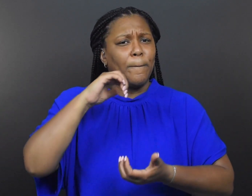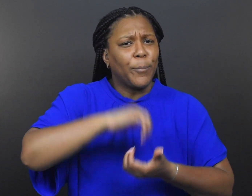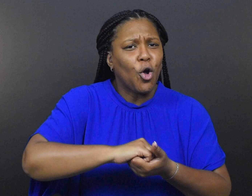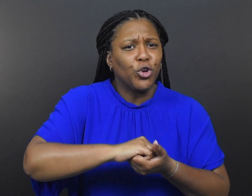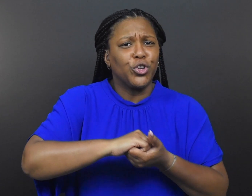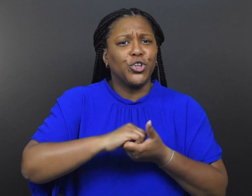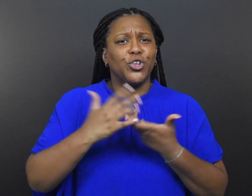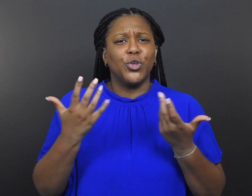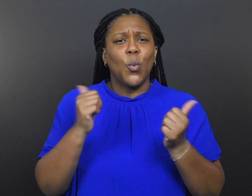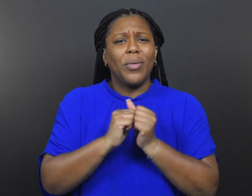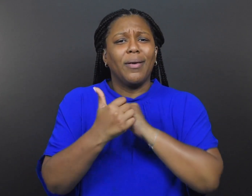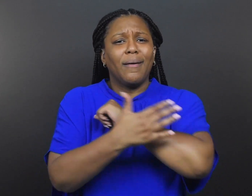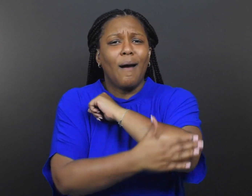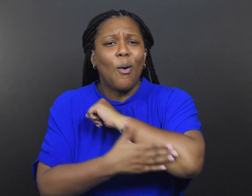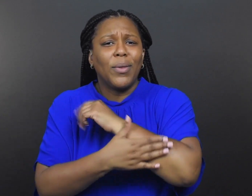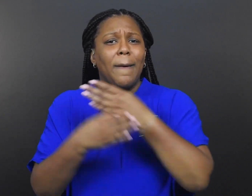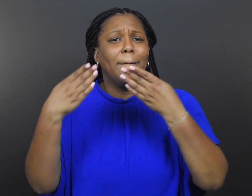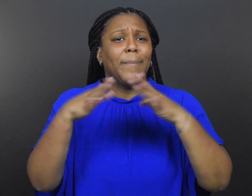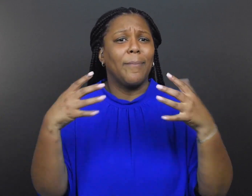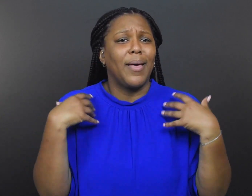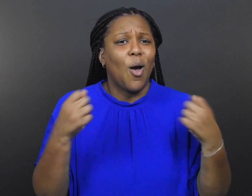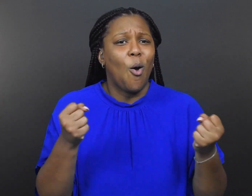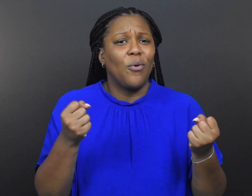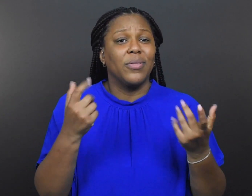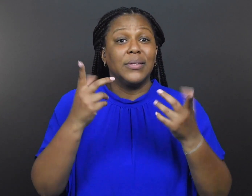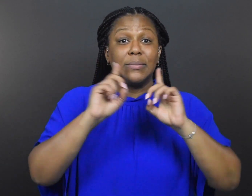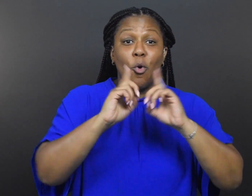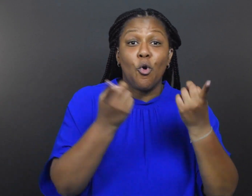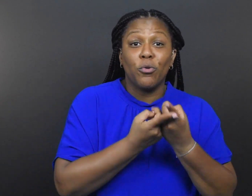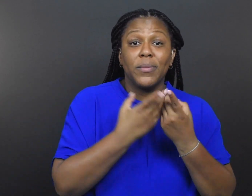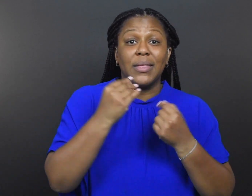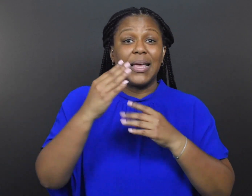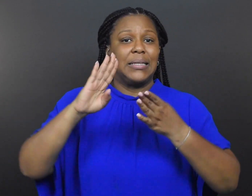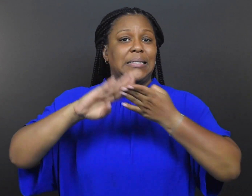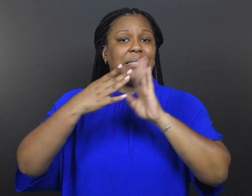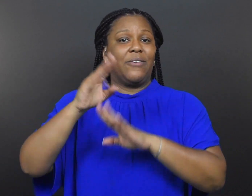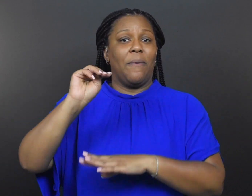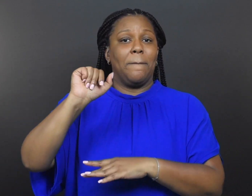Partnering with the county public health department and the City of Mankato helped